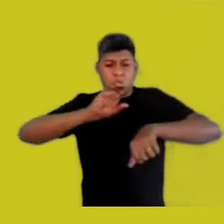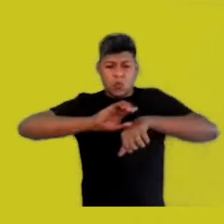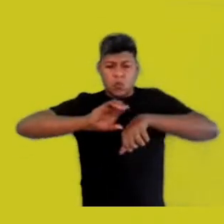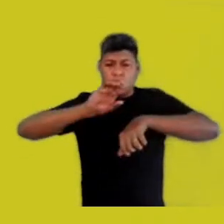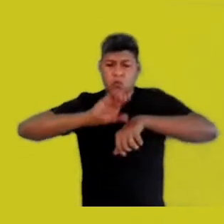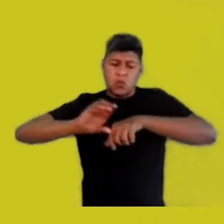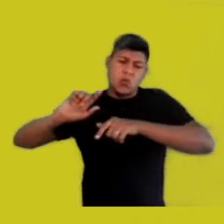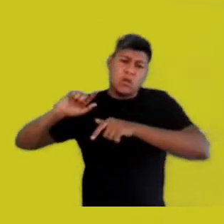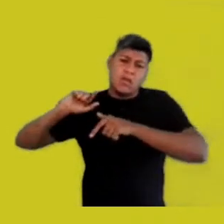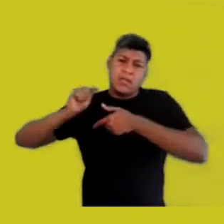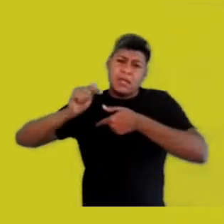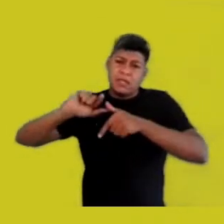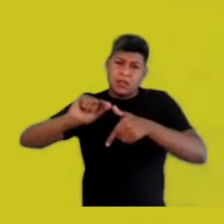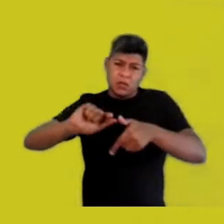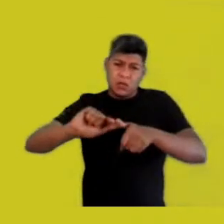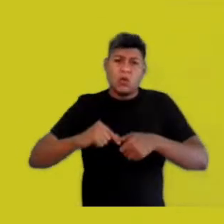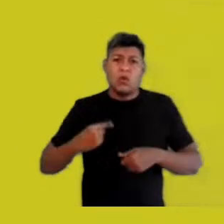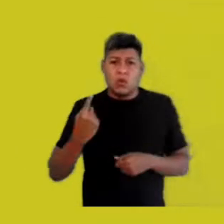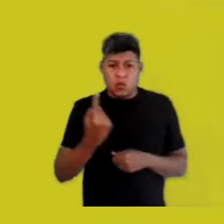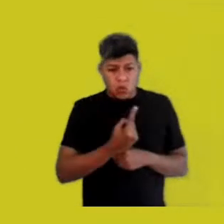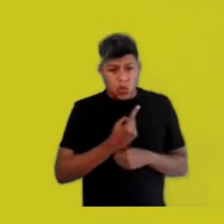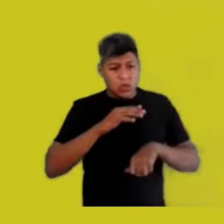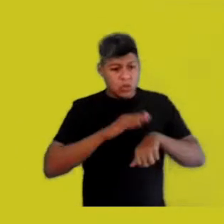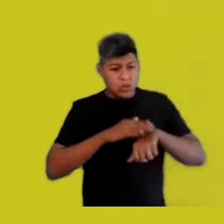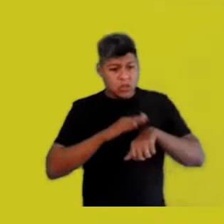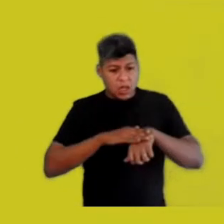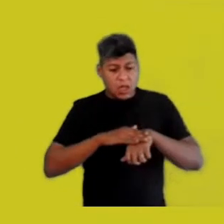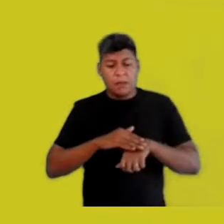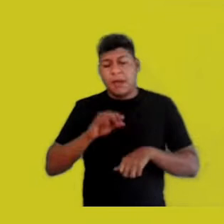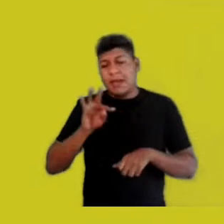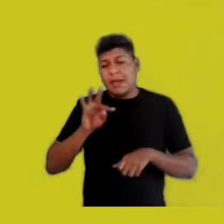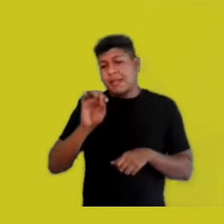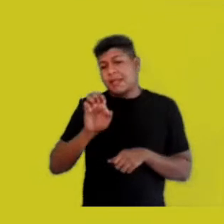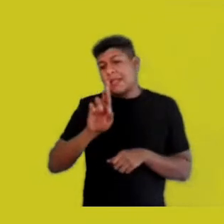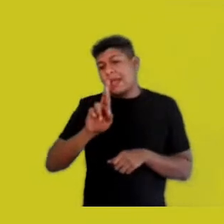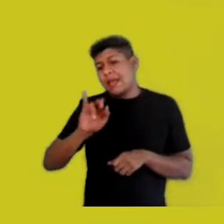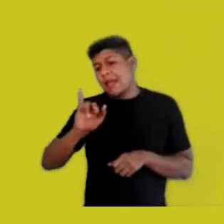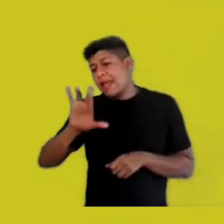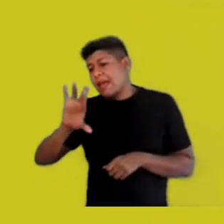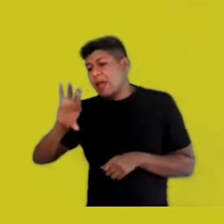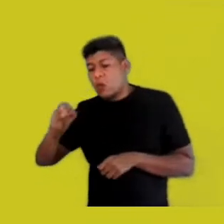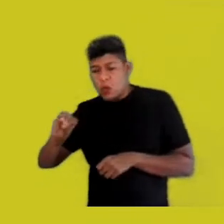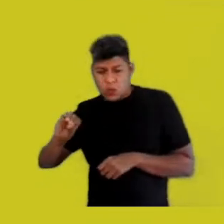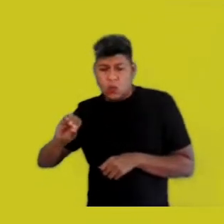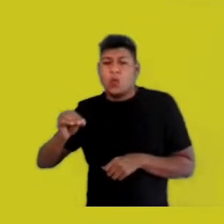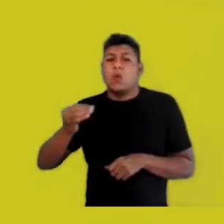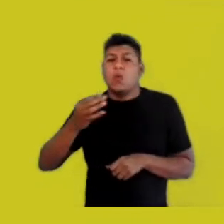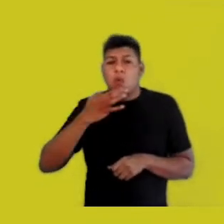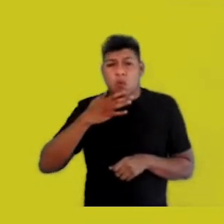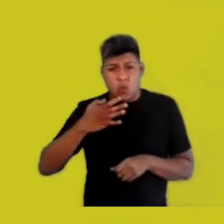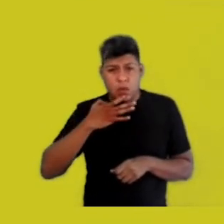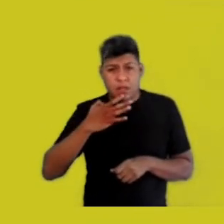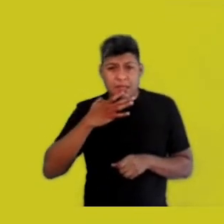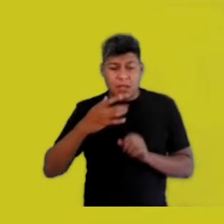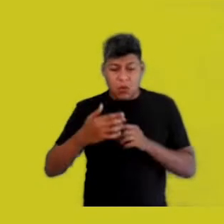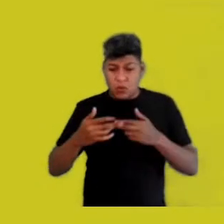or what we are calling yards here. So, recognizing who came before, recognizing tradition,